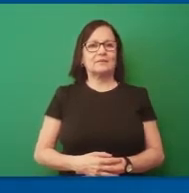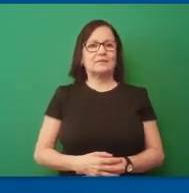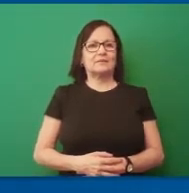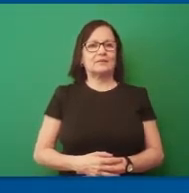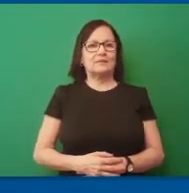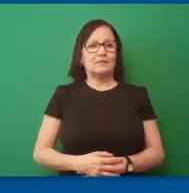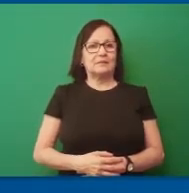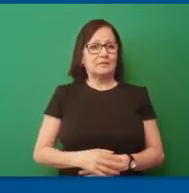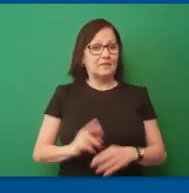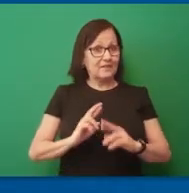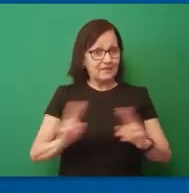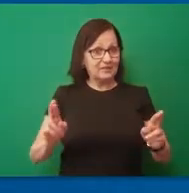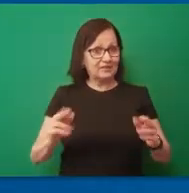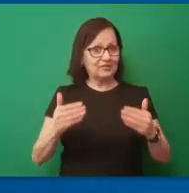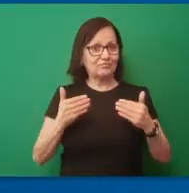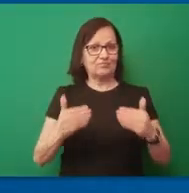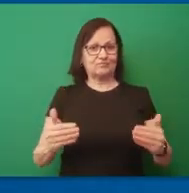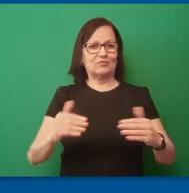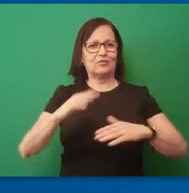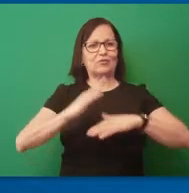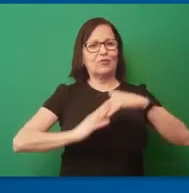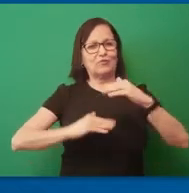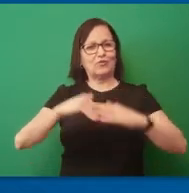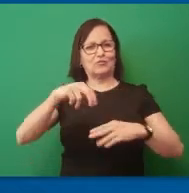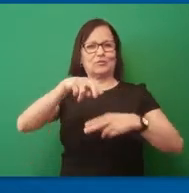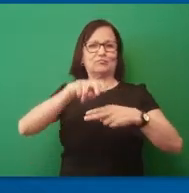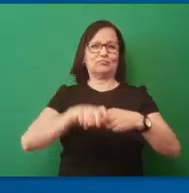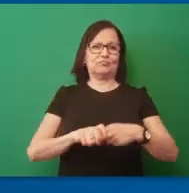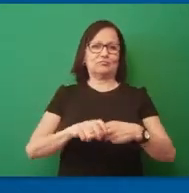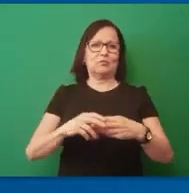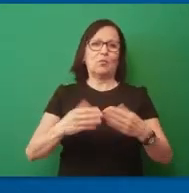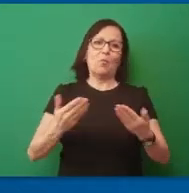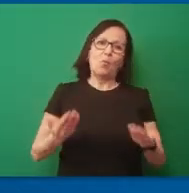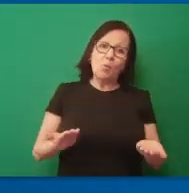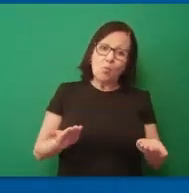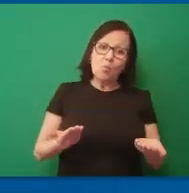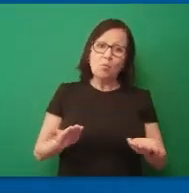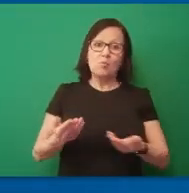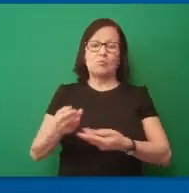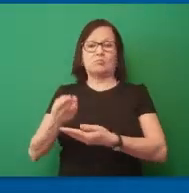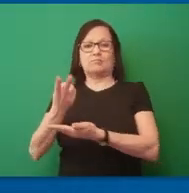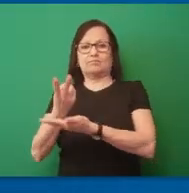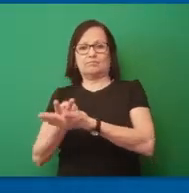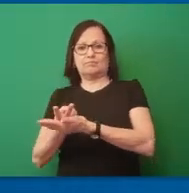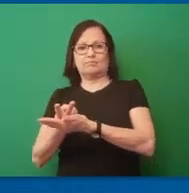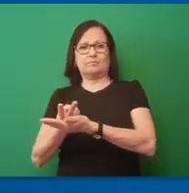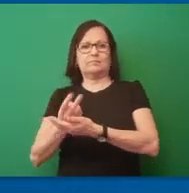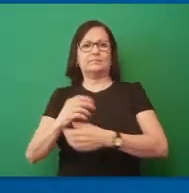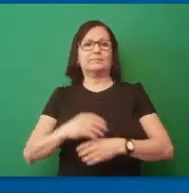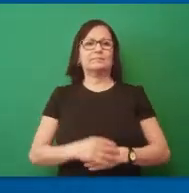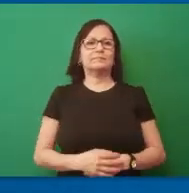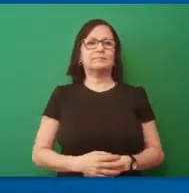When you're ready to start, find a comfortable sitting position or you may want to lie down.